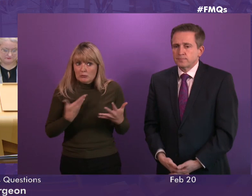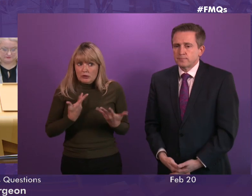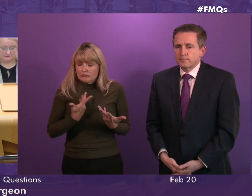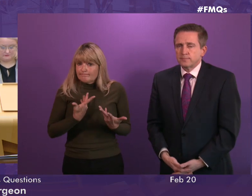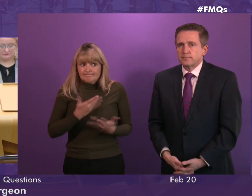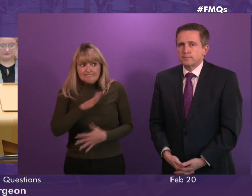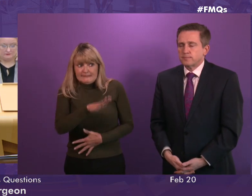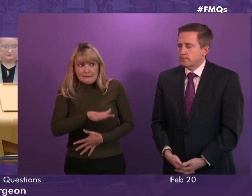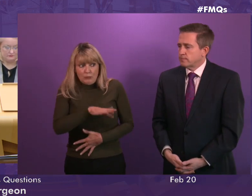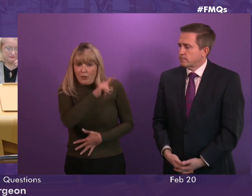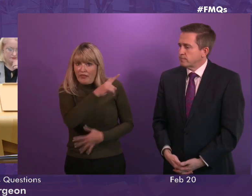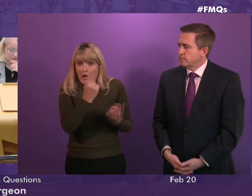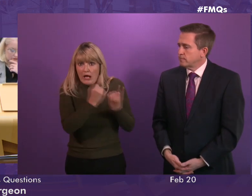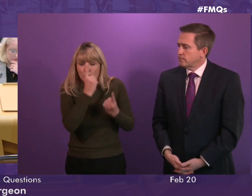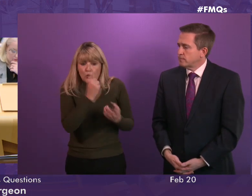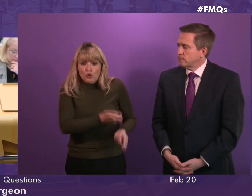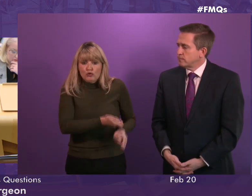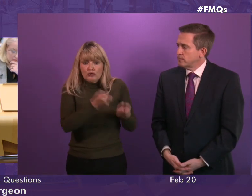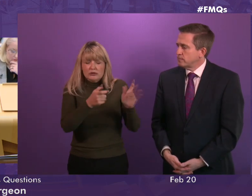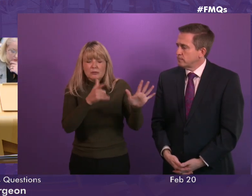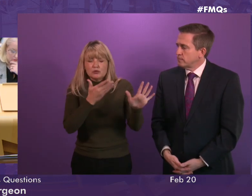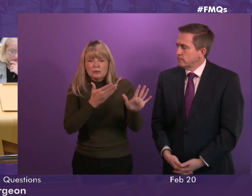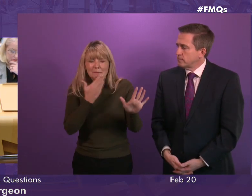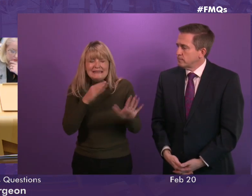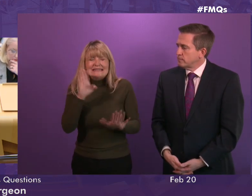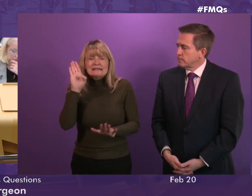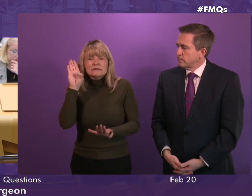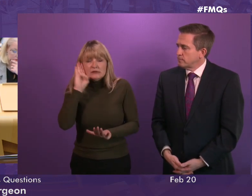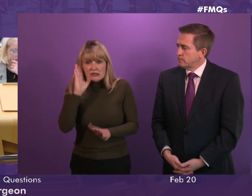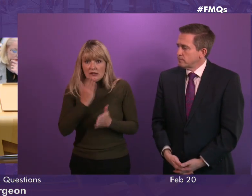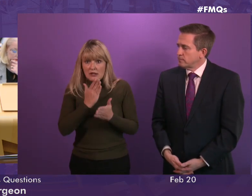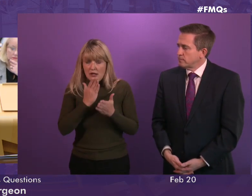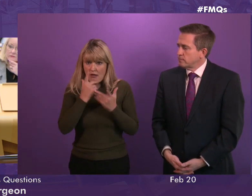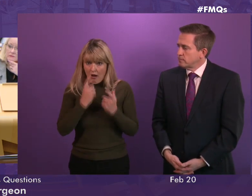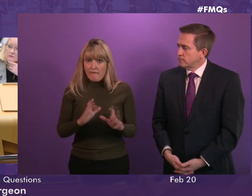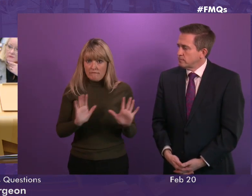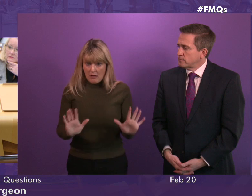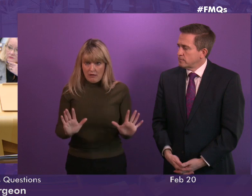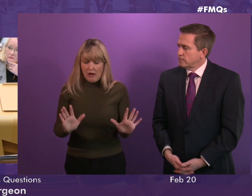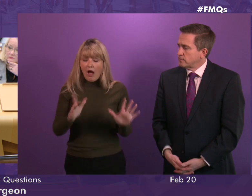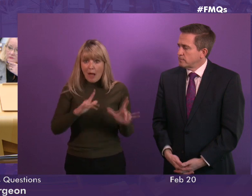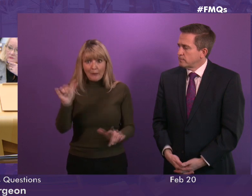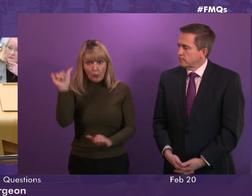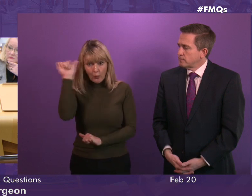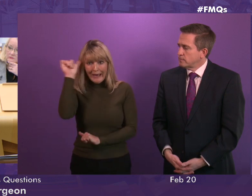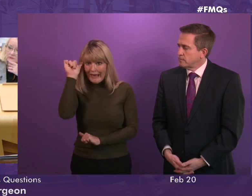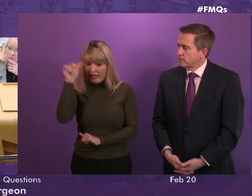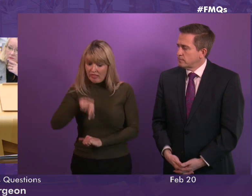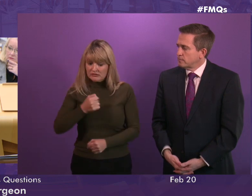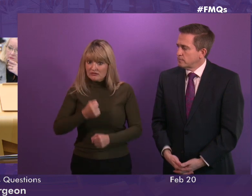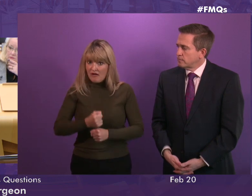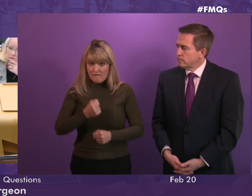Alex Rowley has raised. I hope that he will listen carefully to my answer. I am acutely aware—and the Scottish Government is acutely aware—that individuals who have